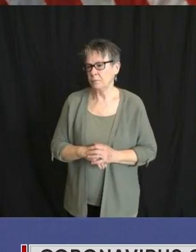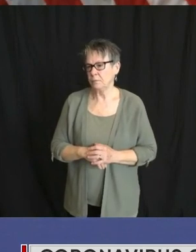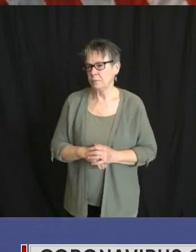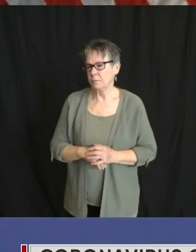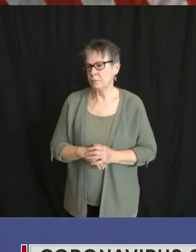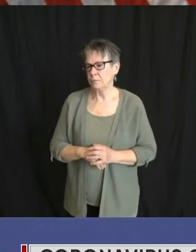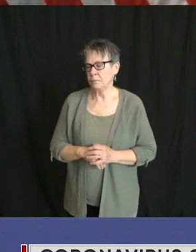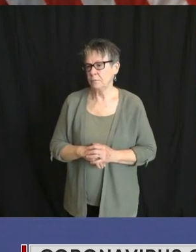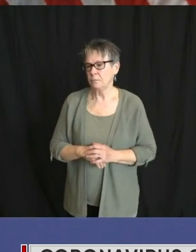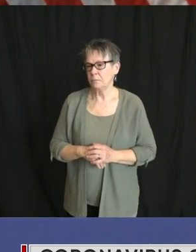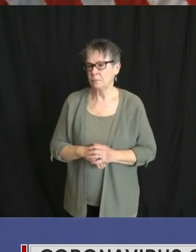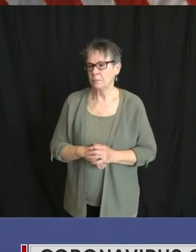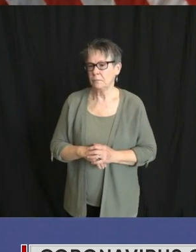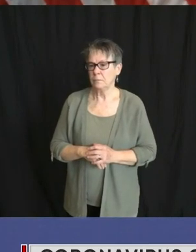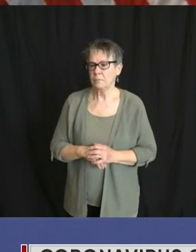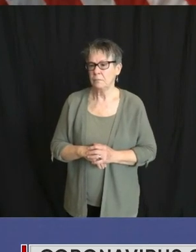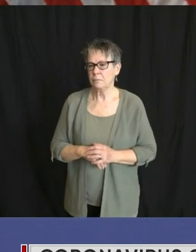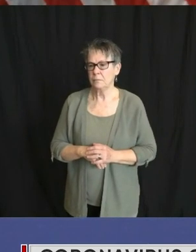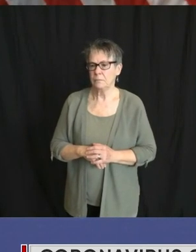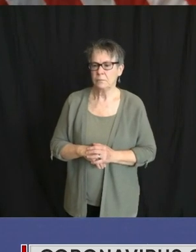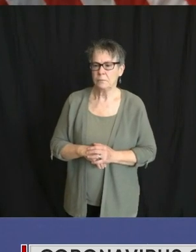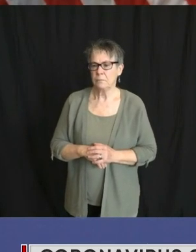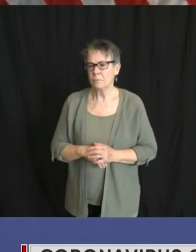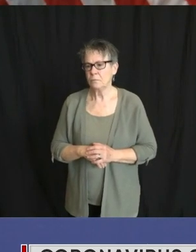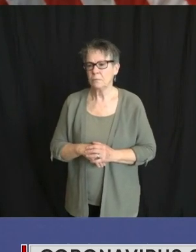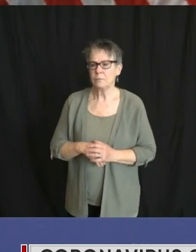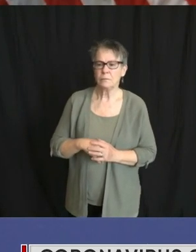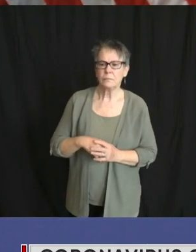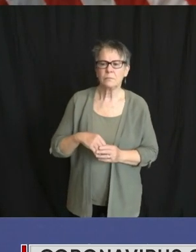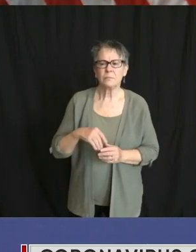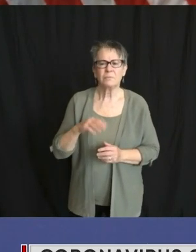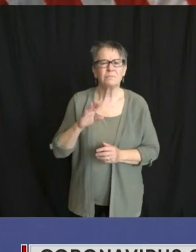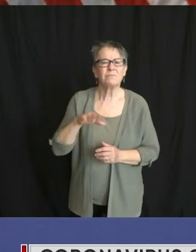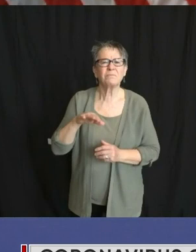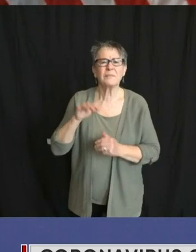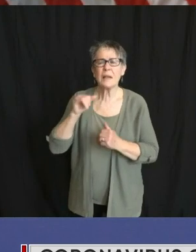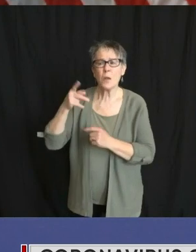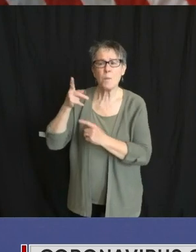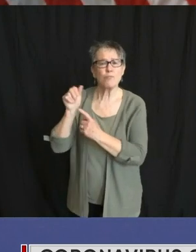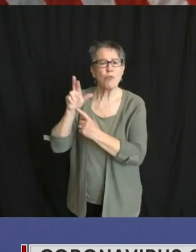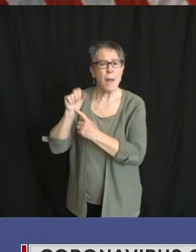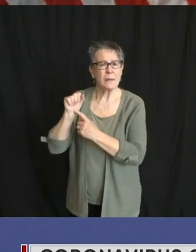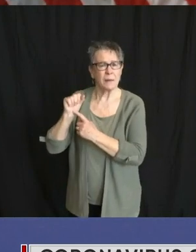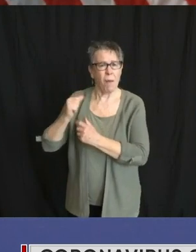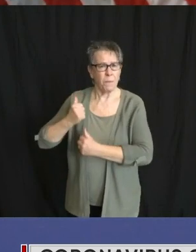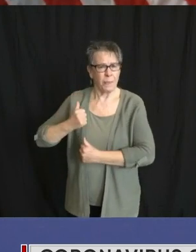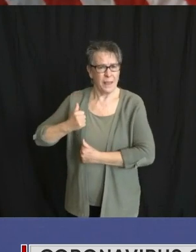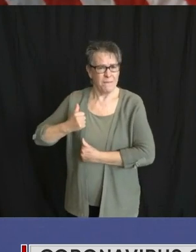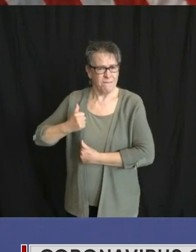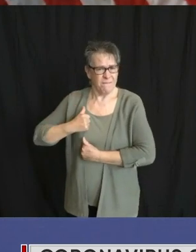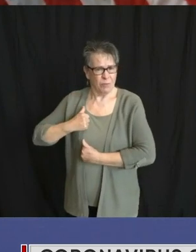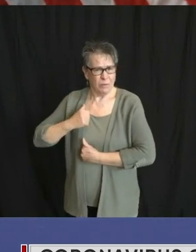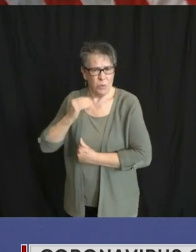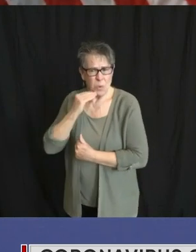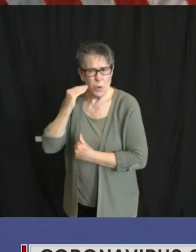WHY THE VA IS THERE IS TO BE